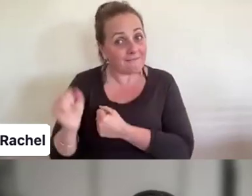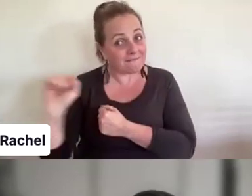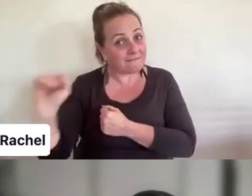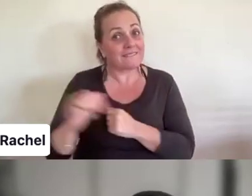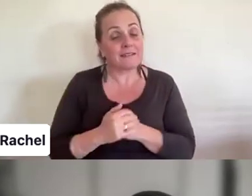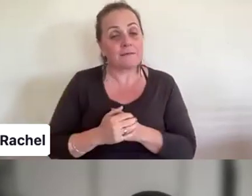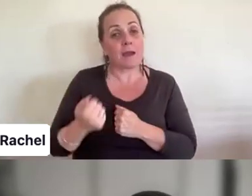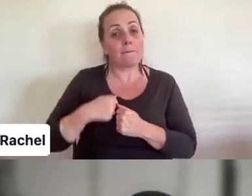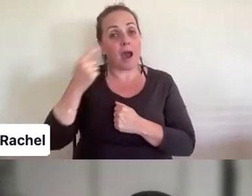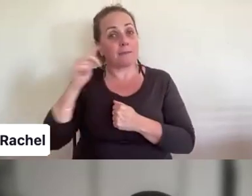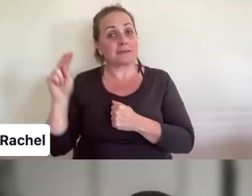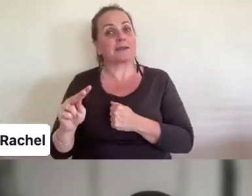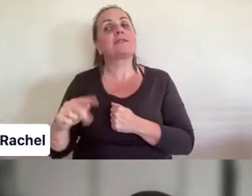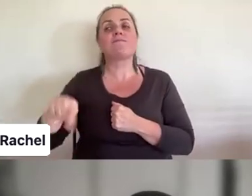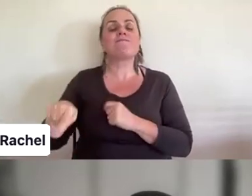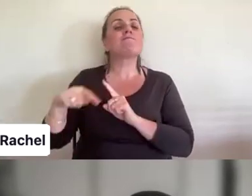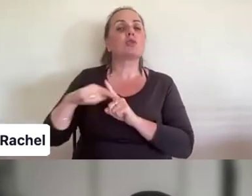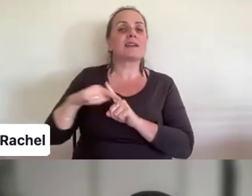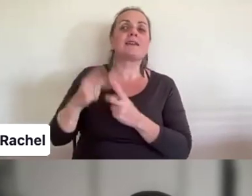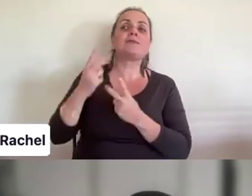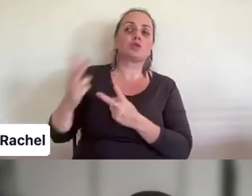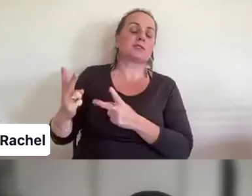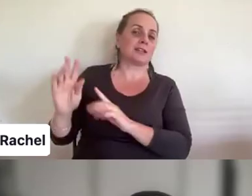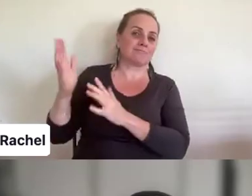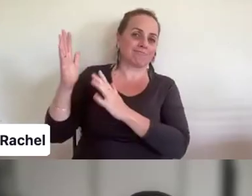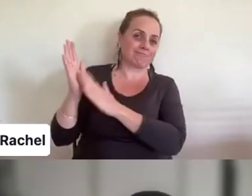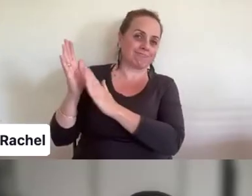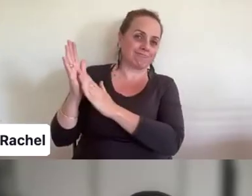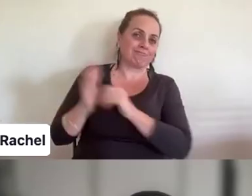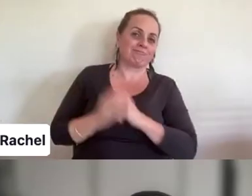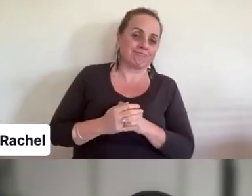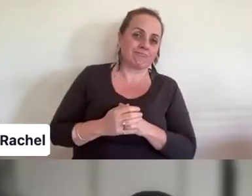that's a really positive thing to see. I think the thing that we need to focus on now is